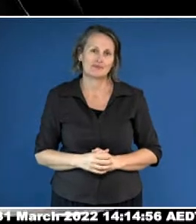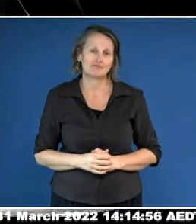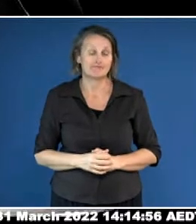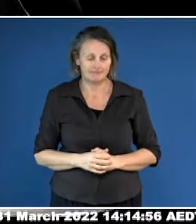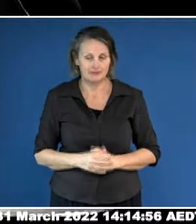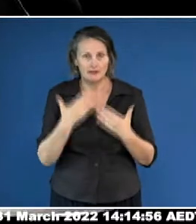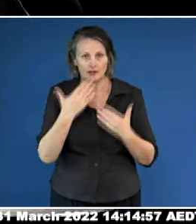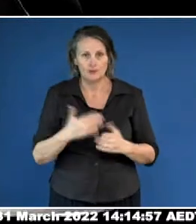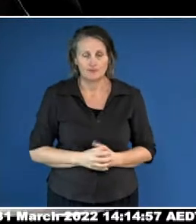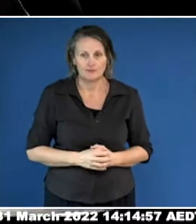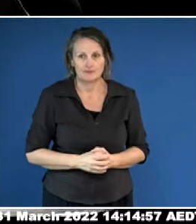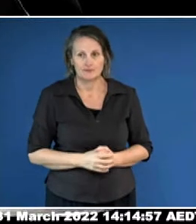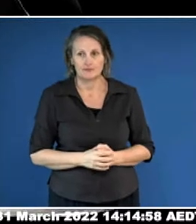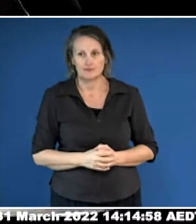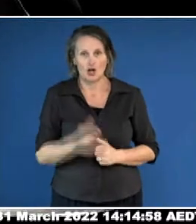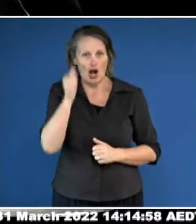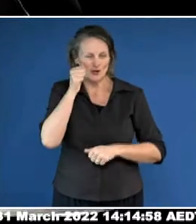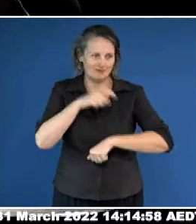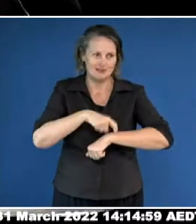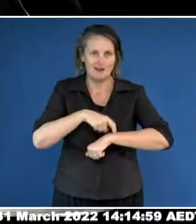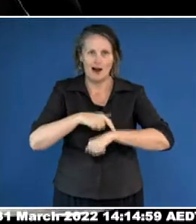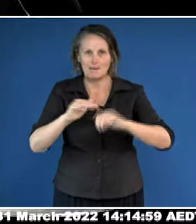I'm conscious that we don't have a lot of time and we have a lot of things to get